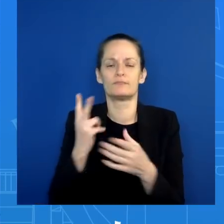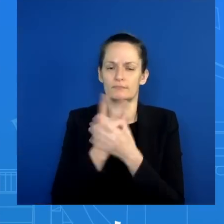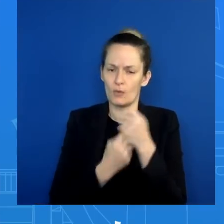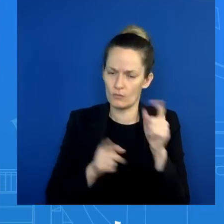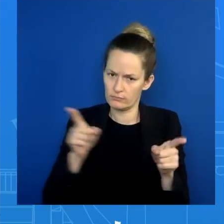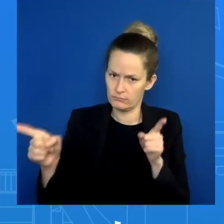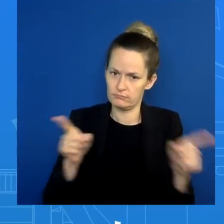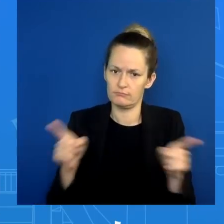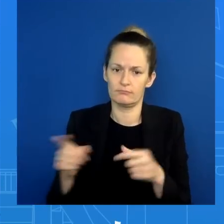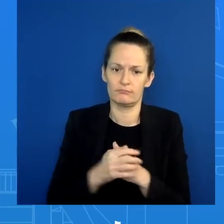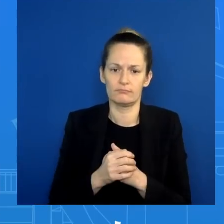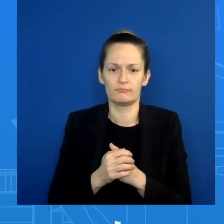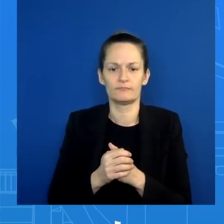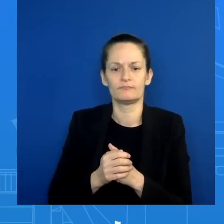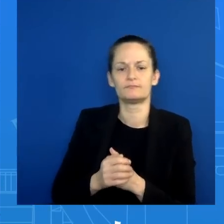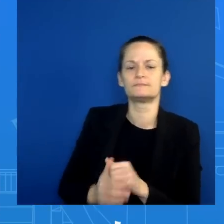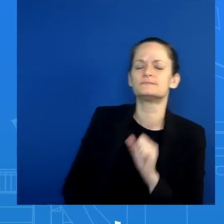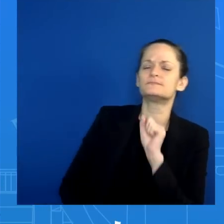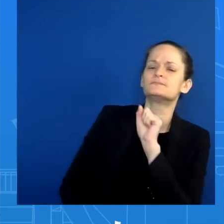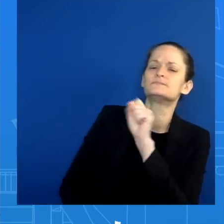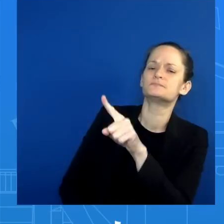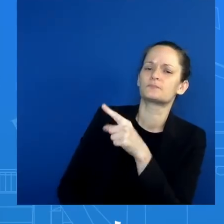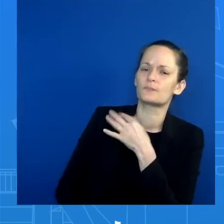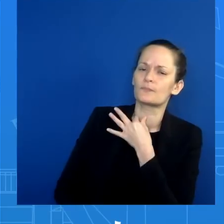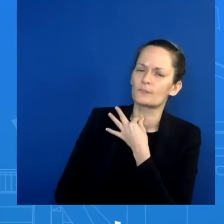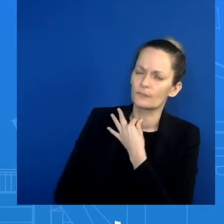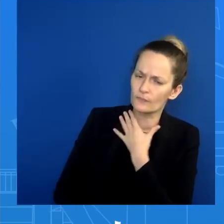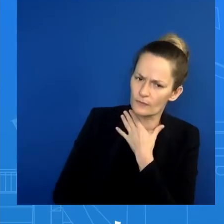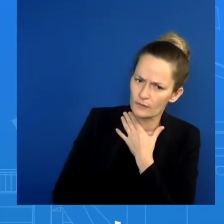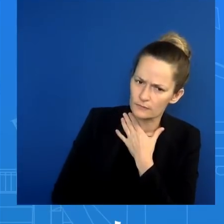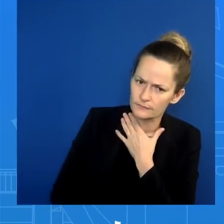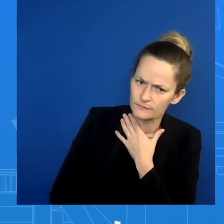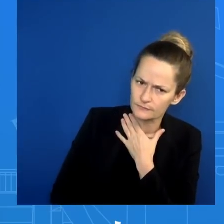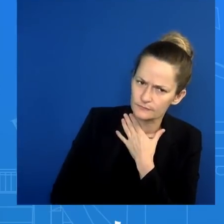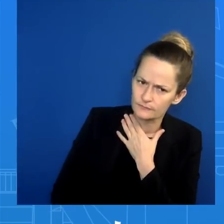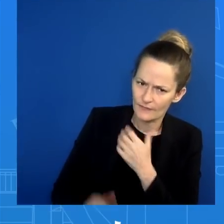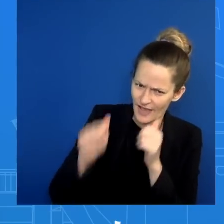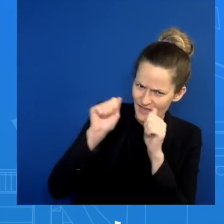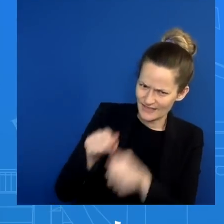The Press: Could you reflect a little bit on the Idaho the decision against Idaho abortion law,